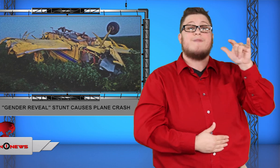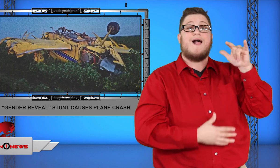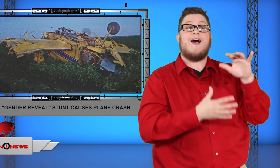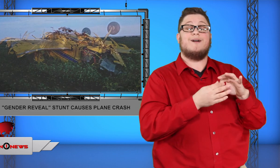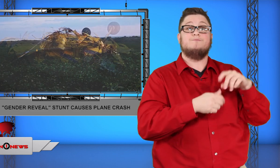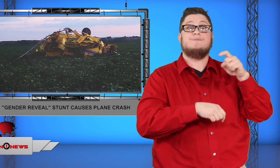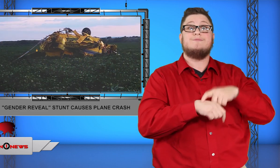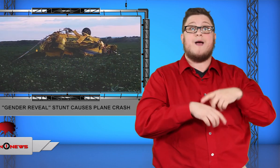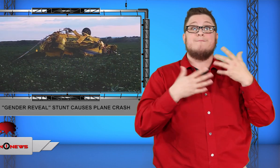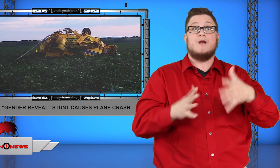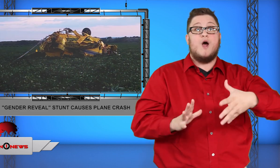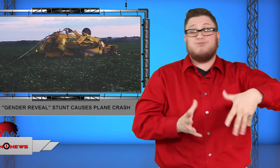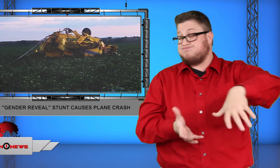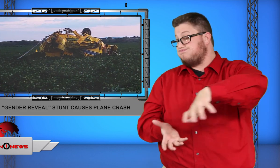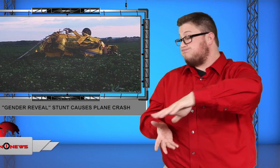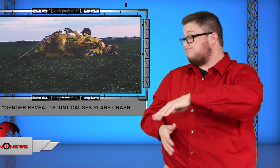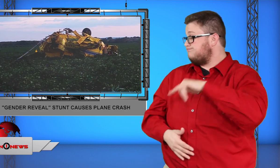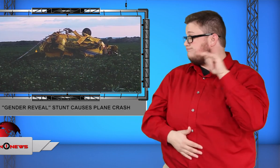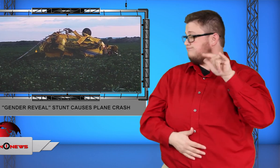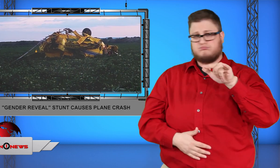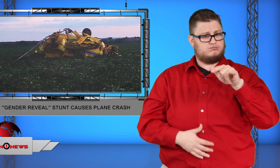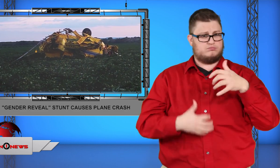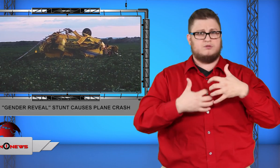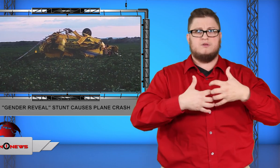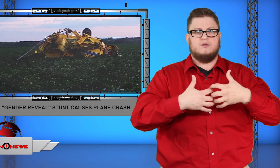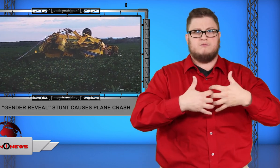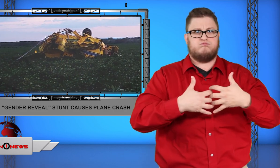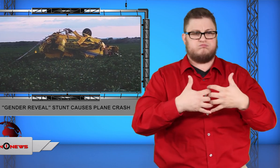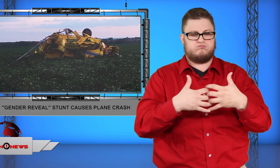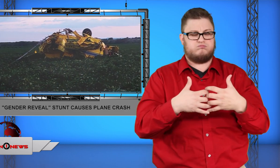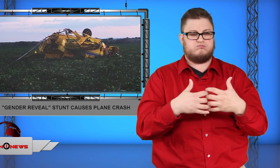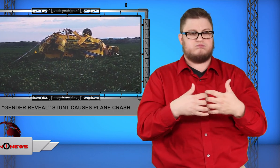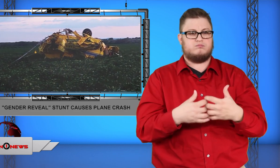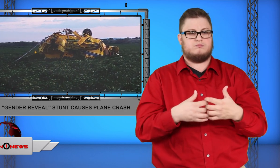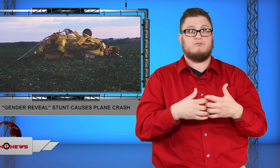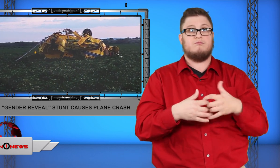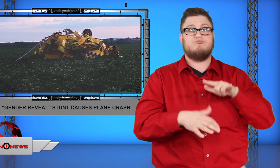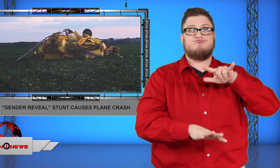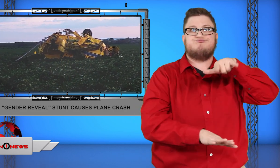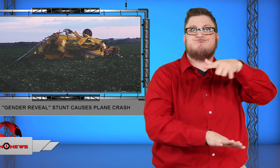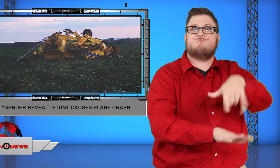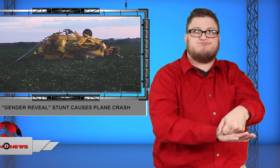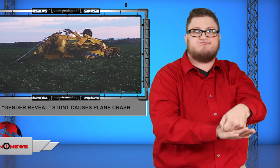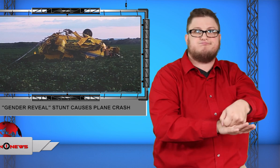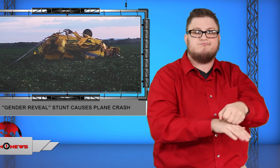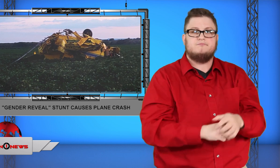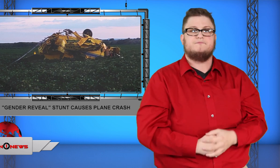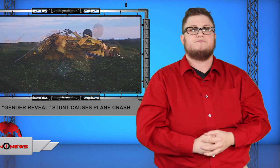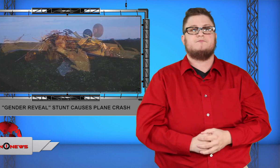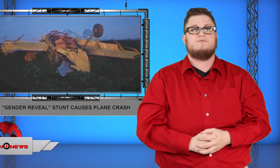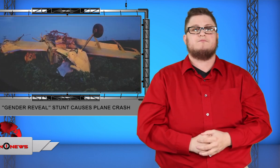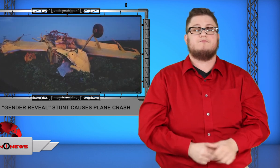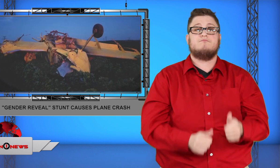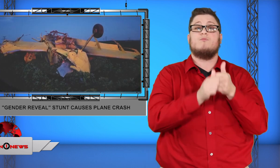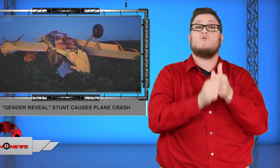But the pilot says after the water was dumped, the plane got too slow and immediately stalled.